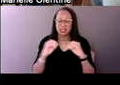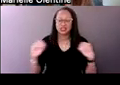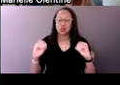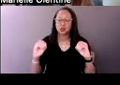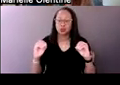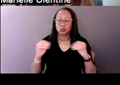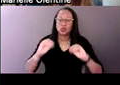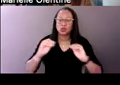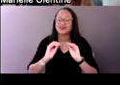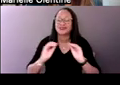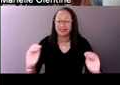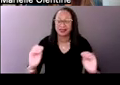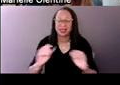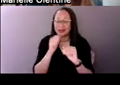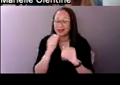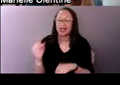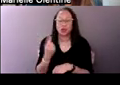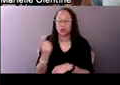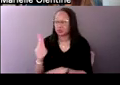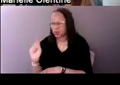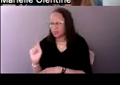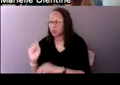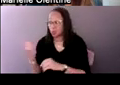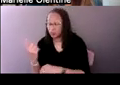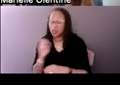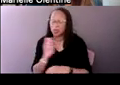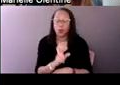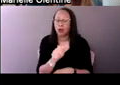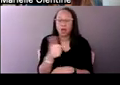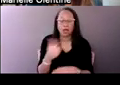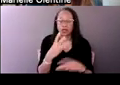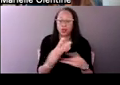got worse in 2023, it got better last year in 2024.